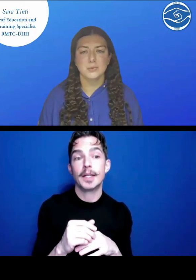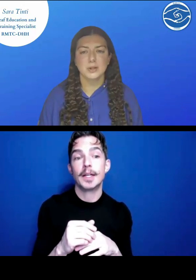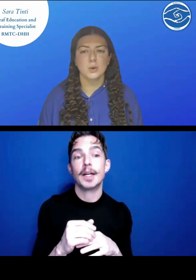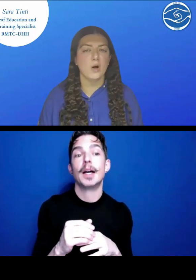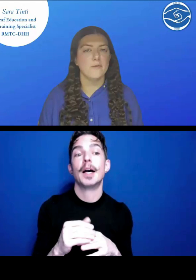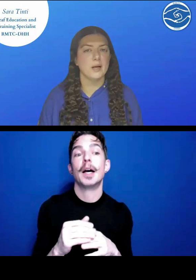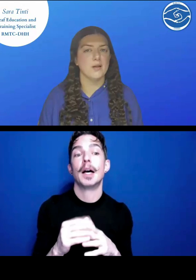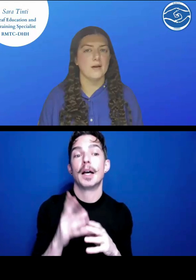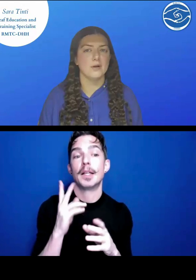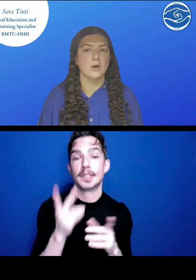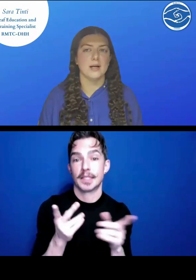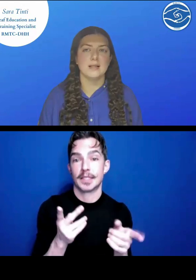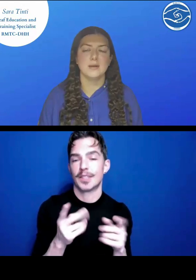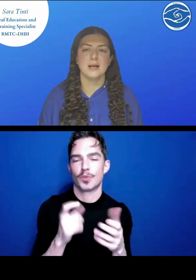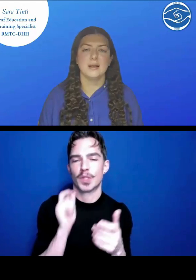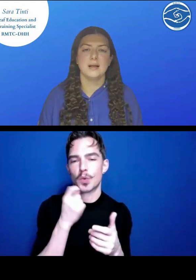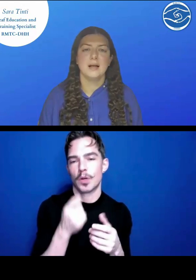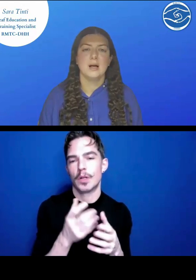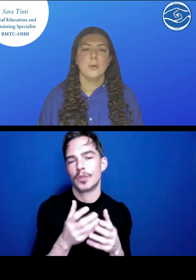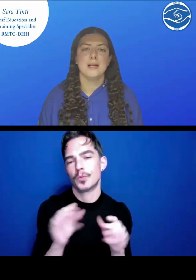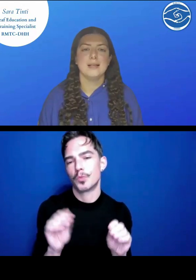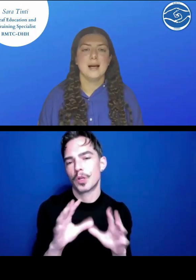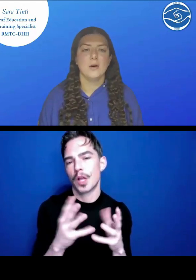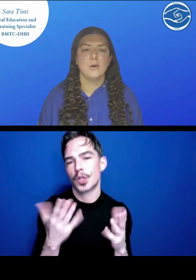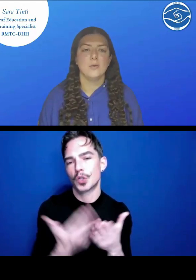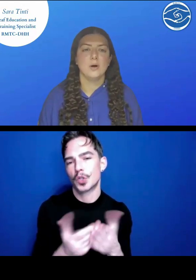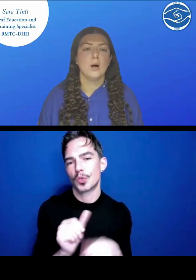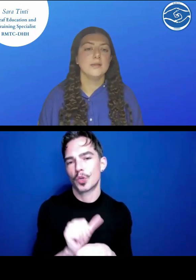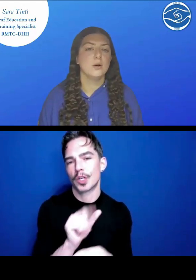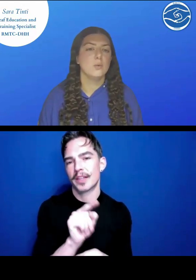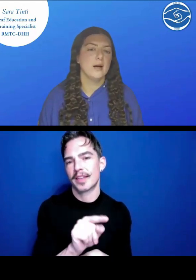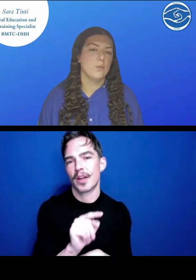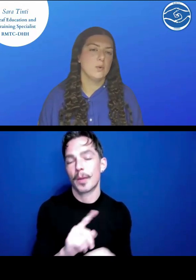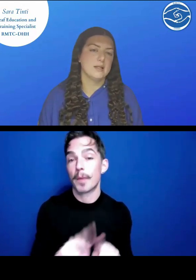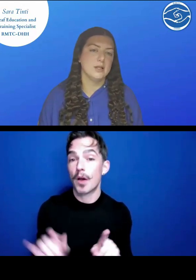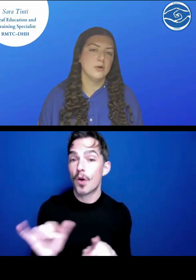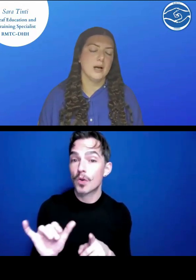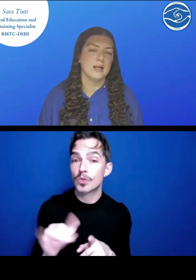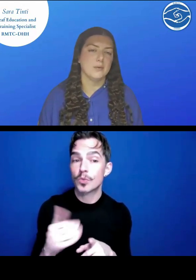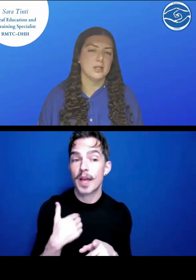it's really cool. We put a lot of good work into it. But now, oh, also we have a what's new button,